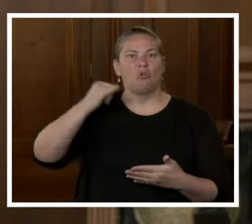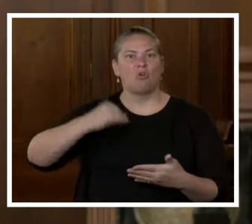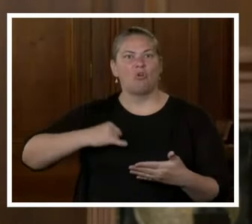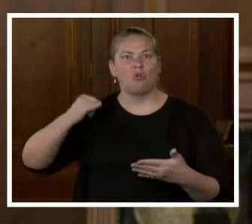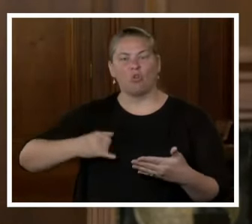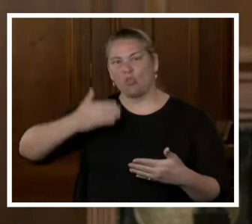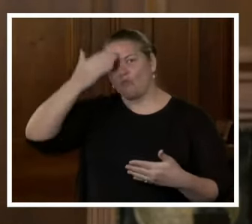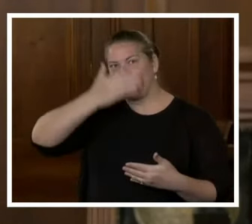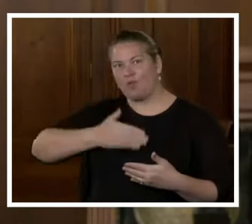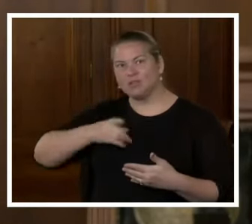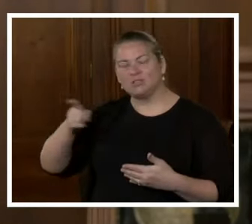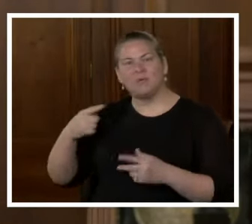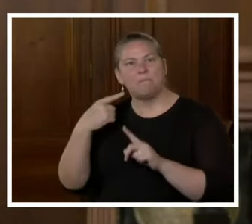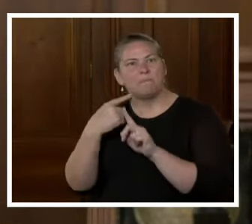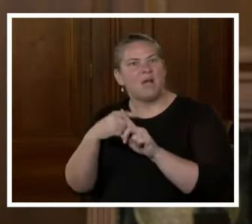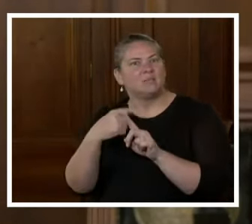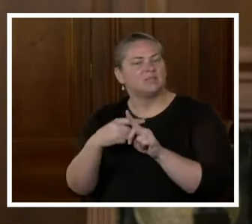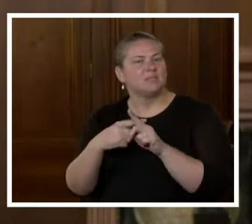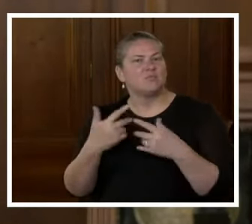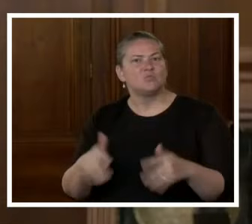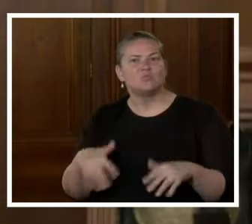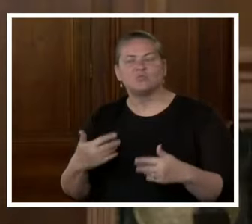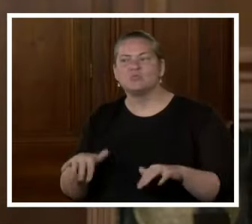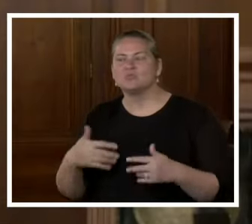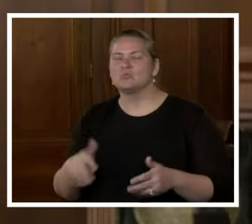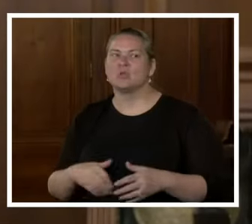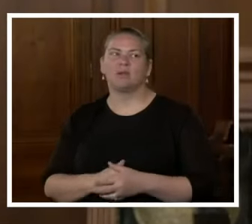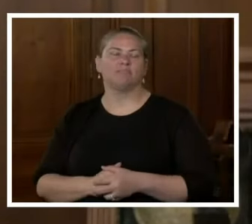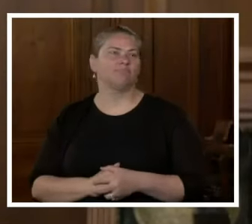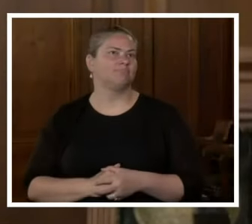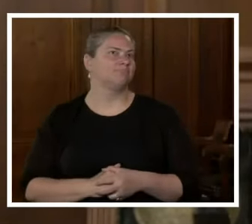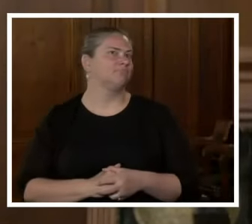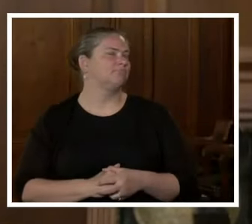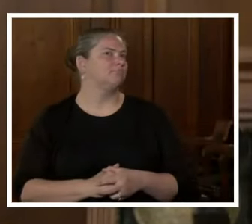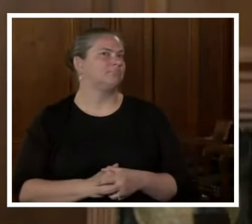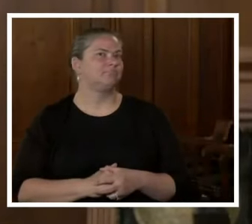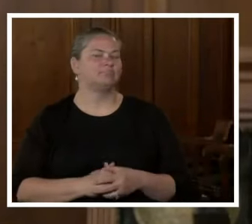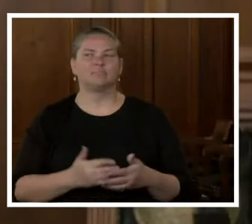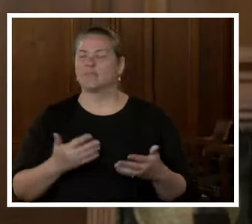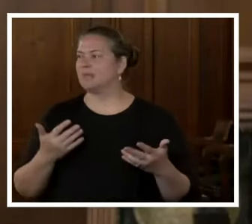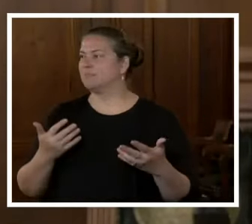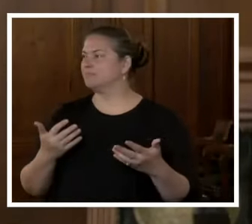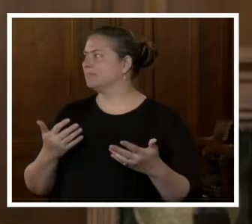LISTEN AND MAYBE STRANGELY TAKE SOMETHING FROM WHAT I THOUGHT I